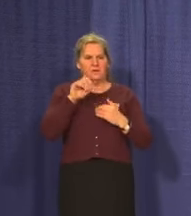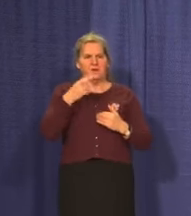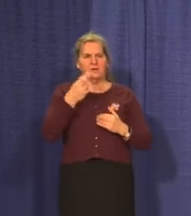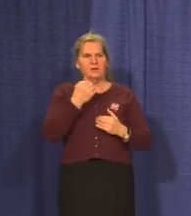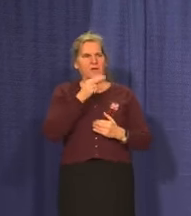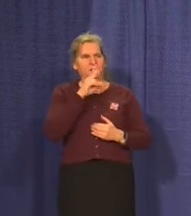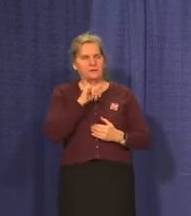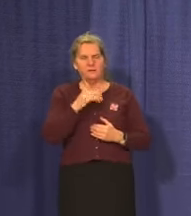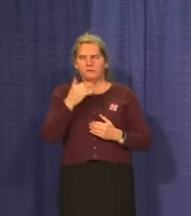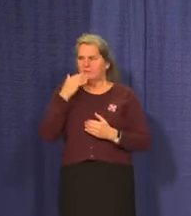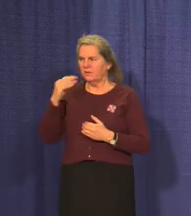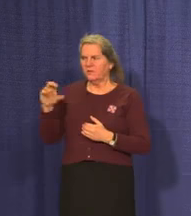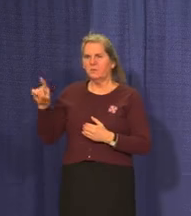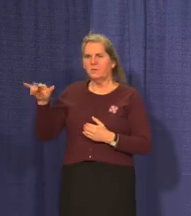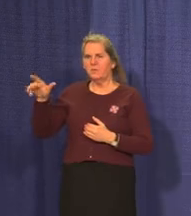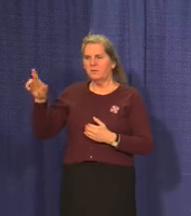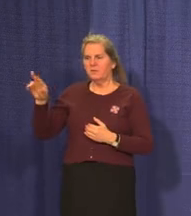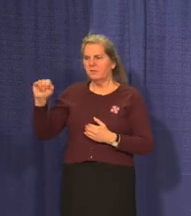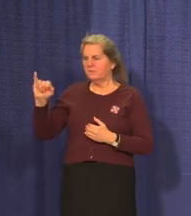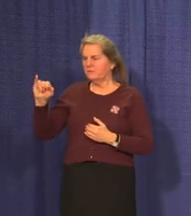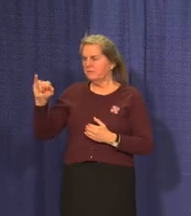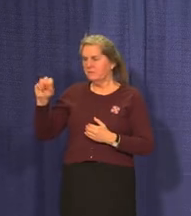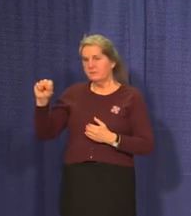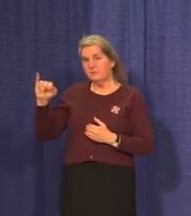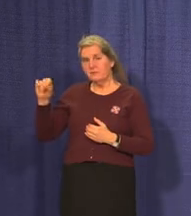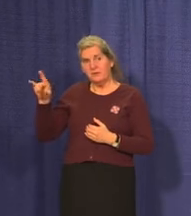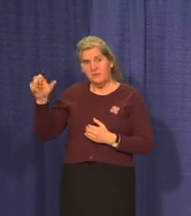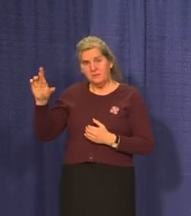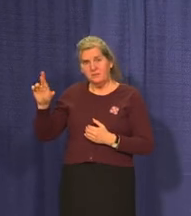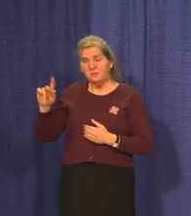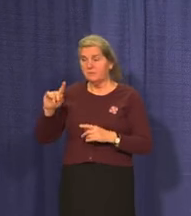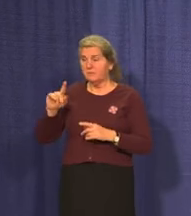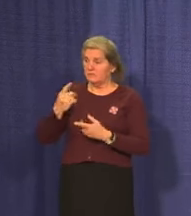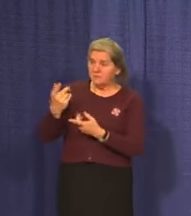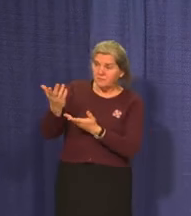THANK YOU PREMIER SILVER. WE WILL GO TO REPORTERS ON THE LINE, STARTING WITH JOHN